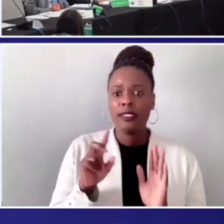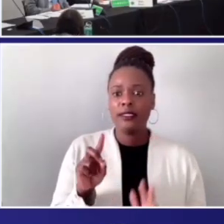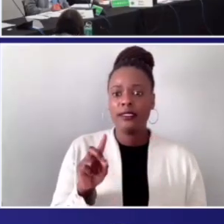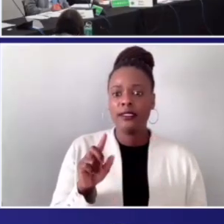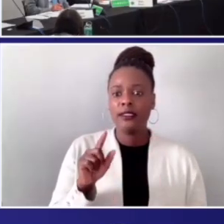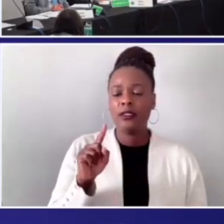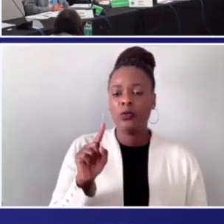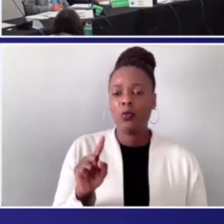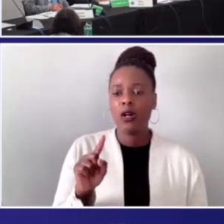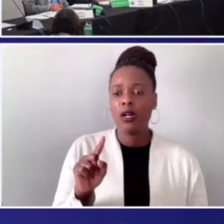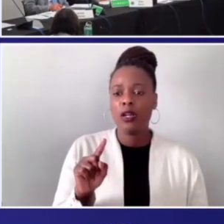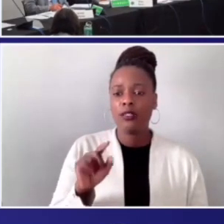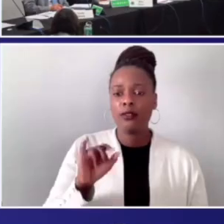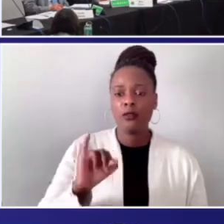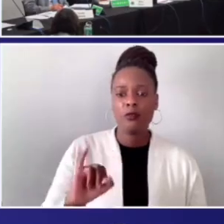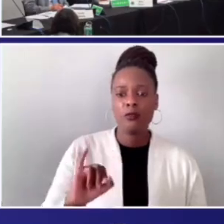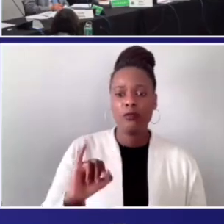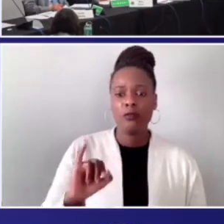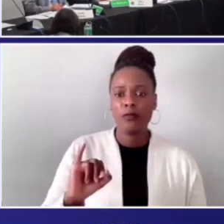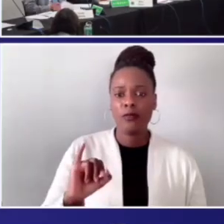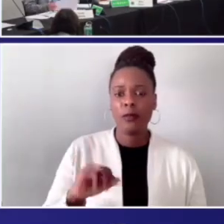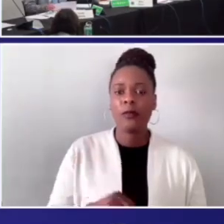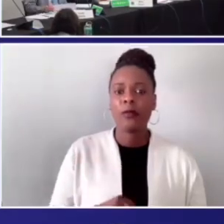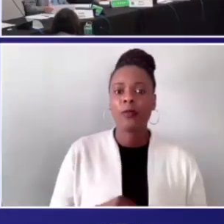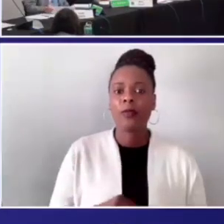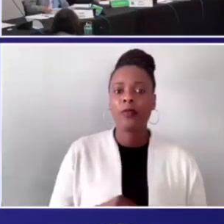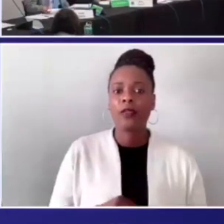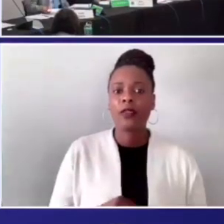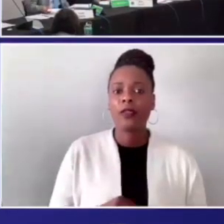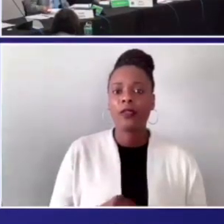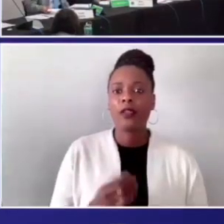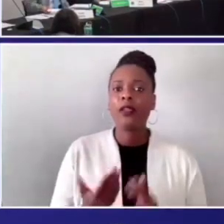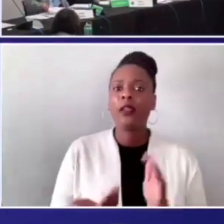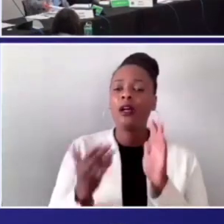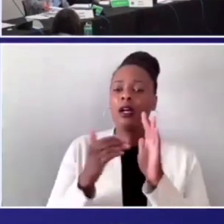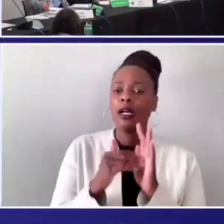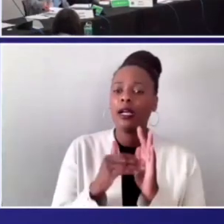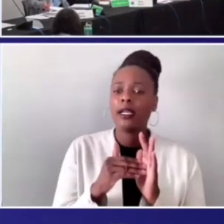Romanette one, this is again this applicable amount thing,